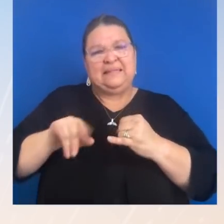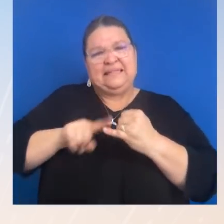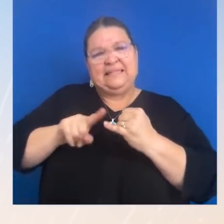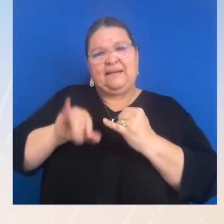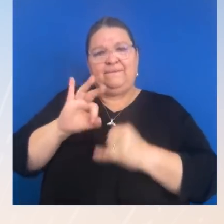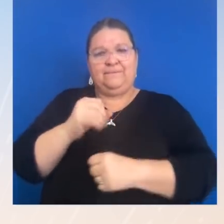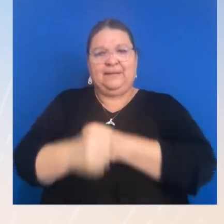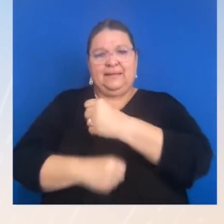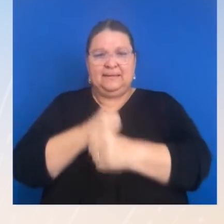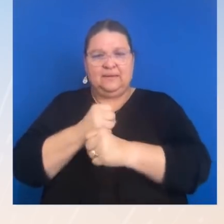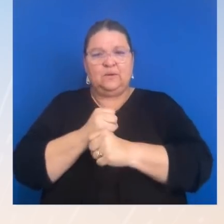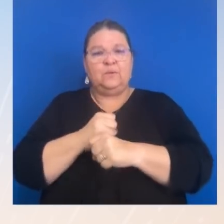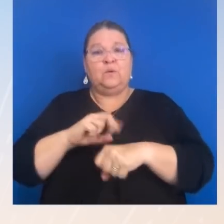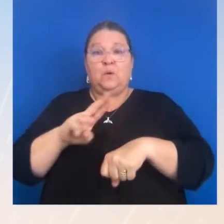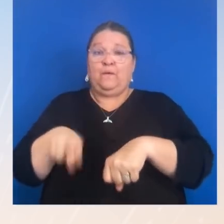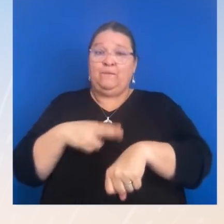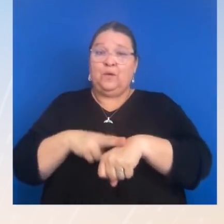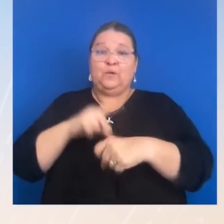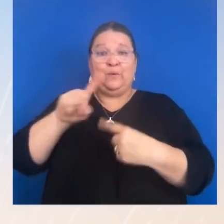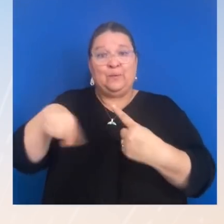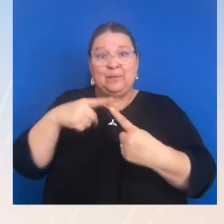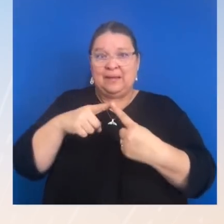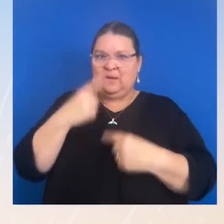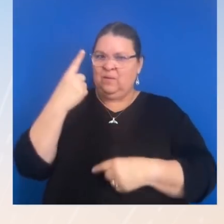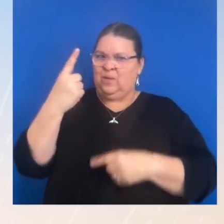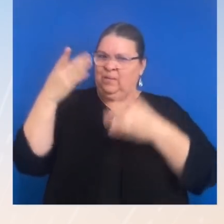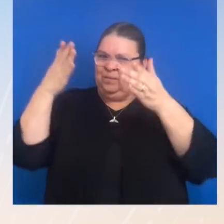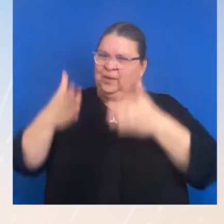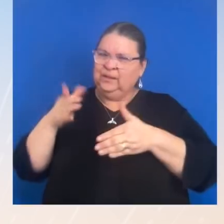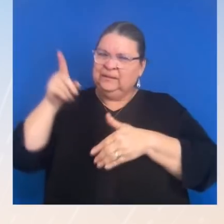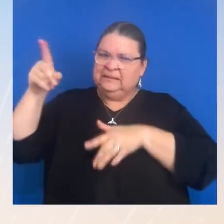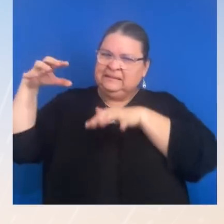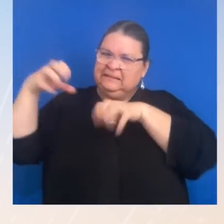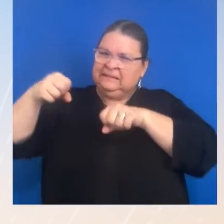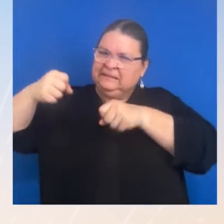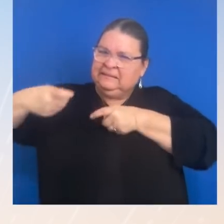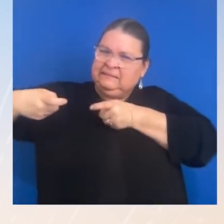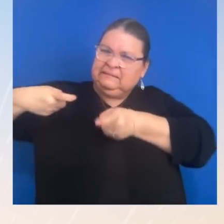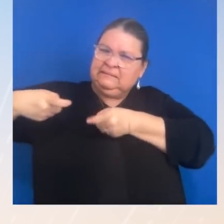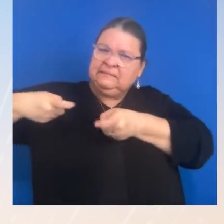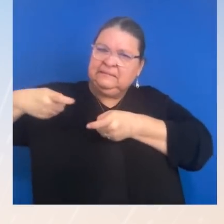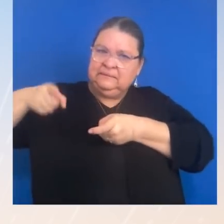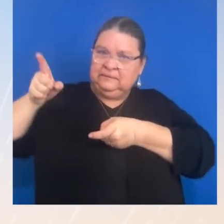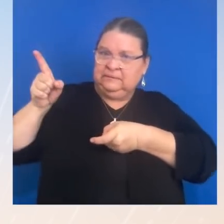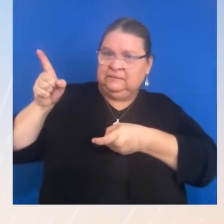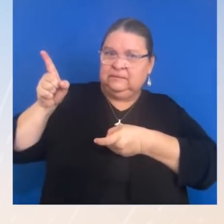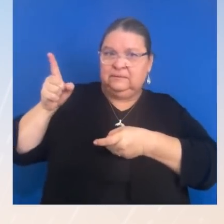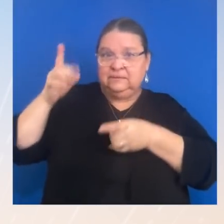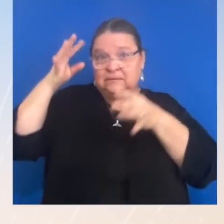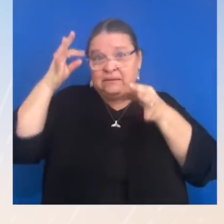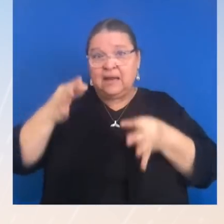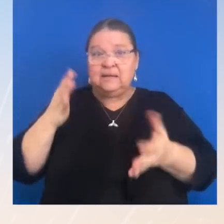that is the third-largest supplier of oil in the in the world, that that is going to have an impact. And it is. The Press: And so, to that point,